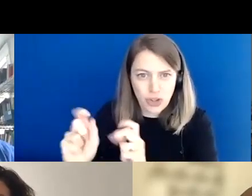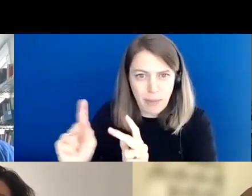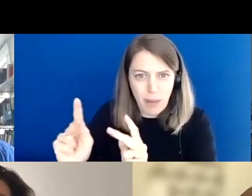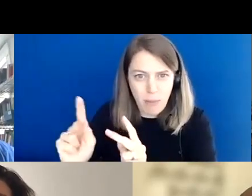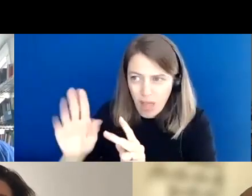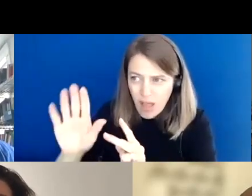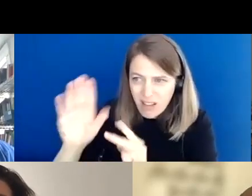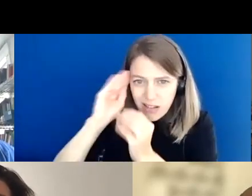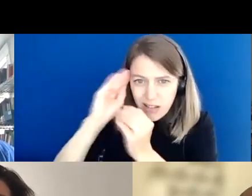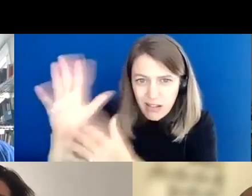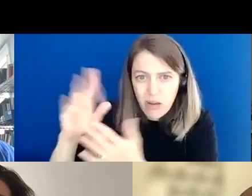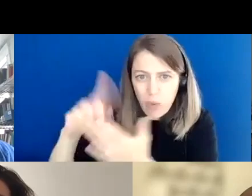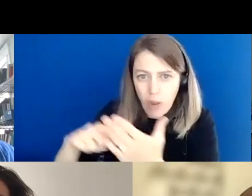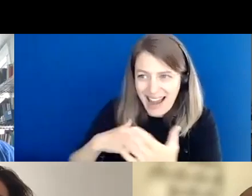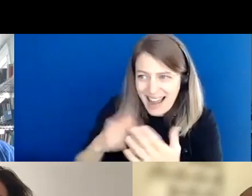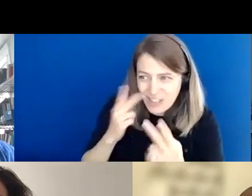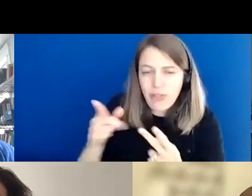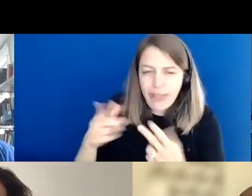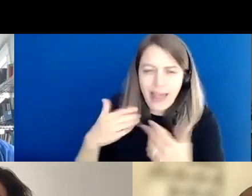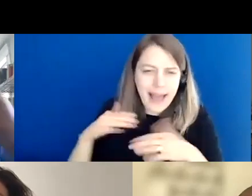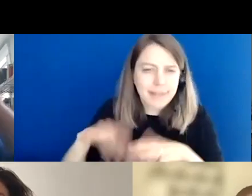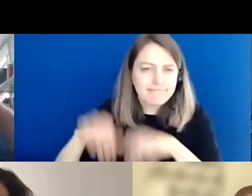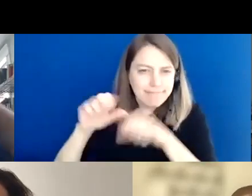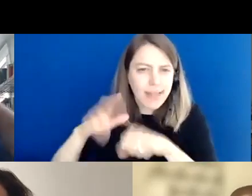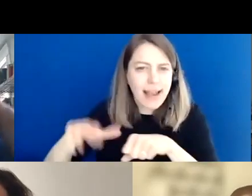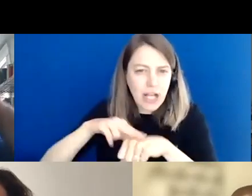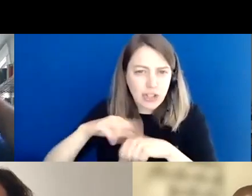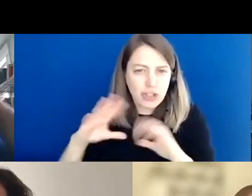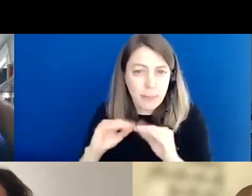They were having their national meeting in Boston and I told them I wanted to speak at